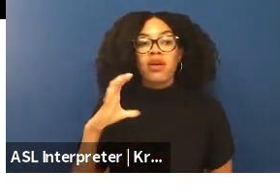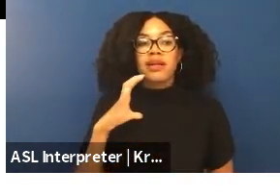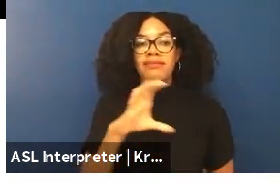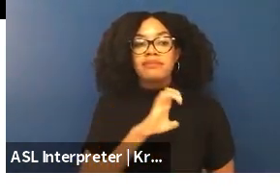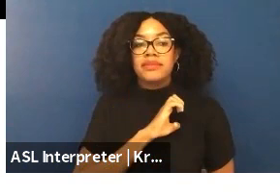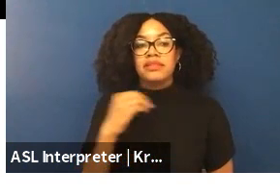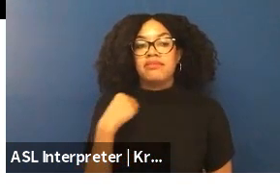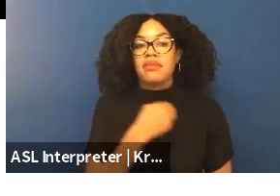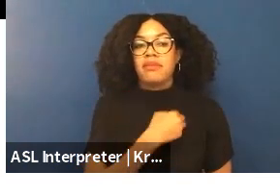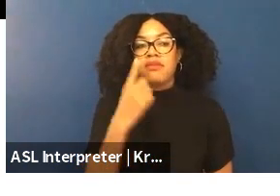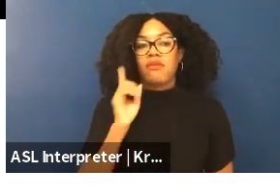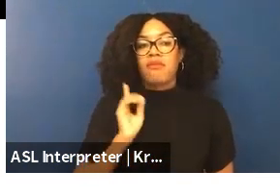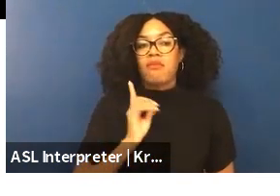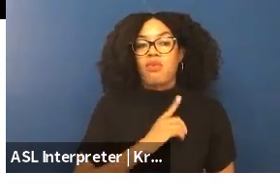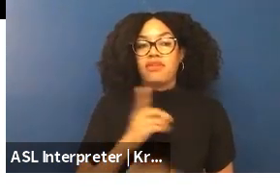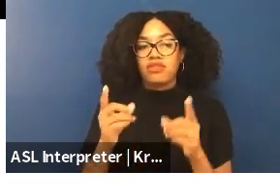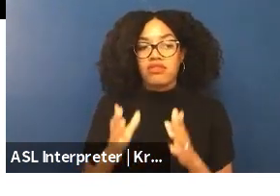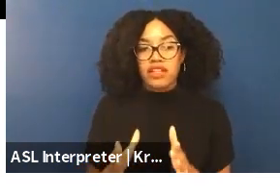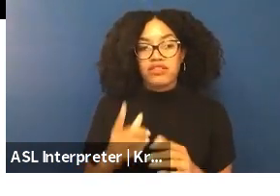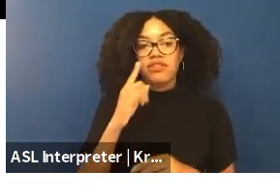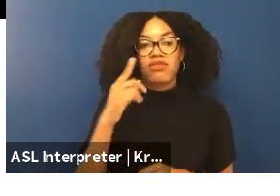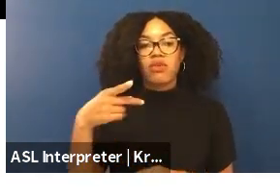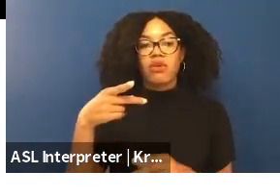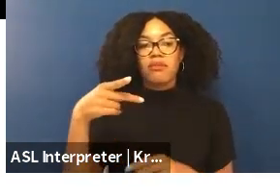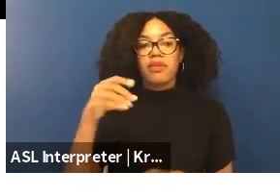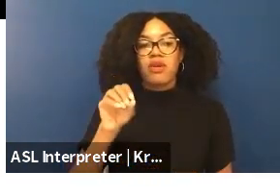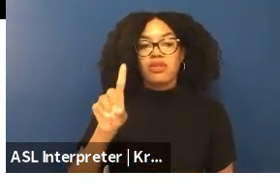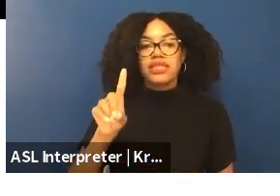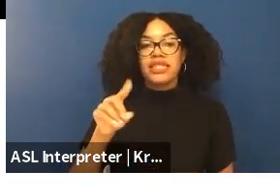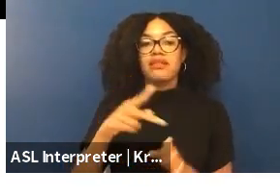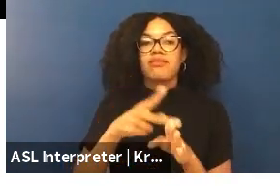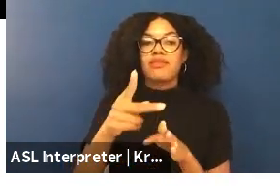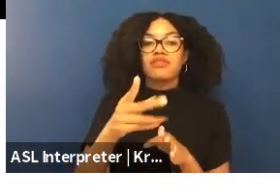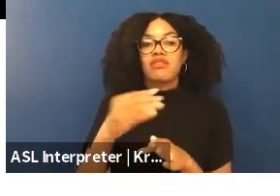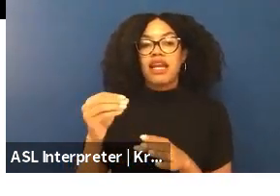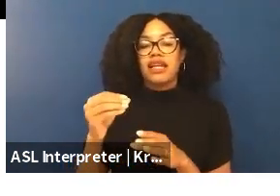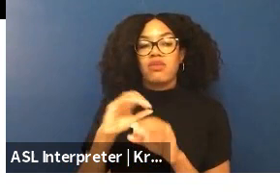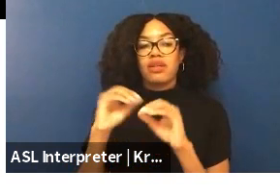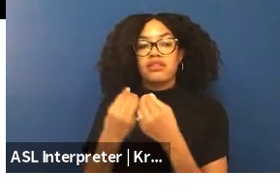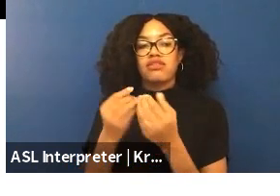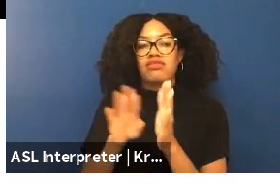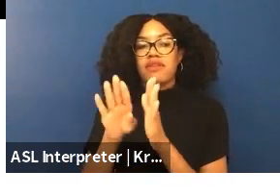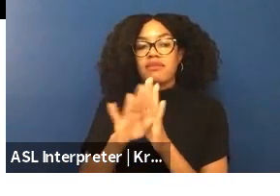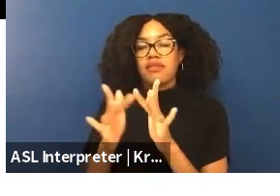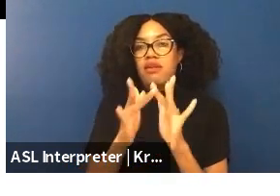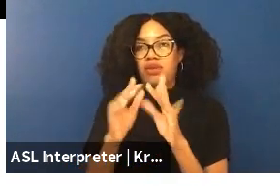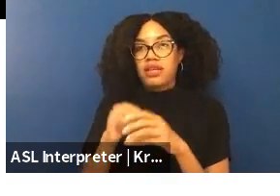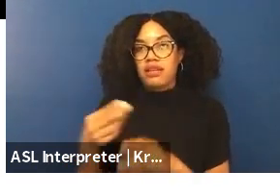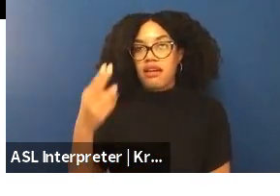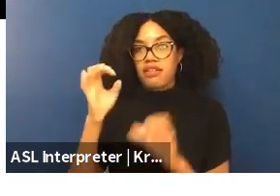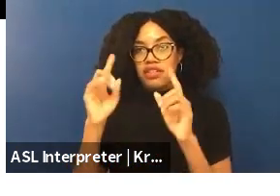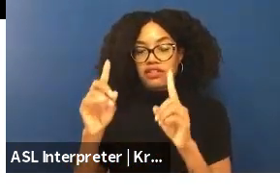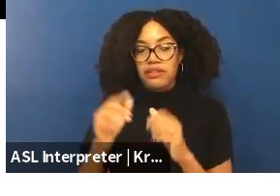Development Network, or POD, in Higher Education. Dr. Jamie Patterson joined Walden University in